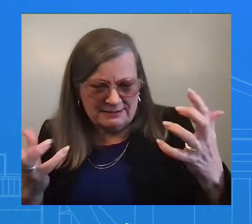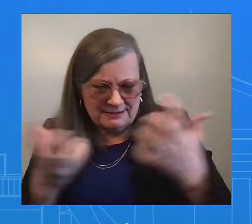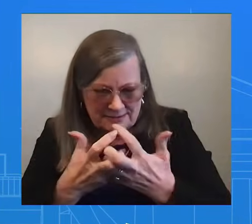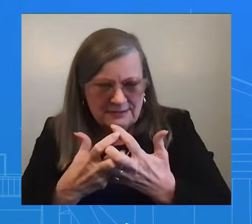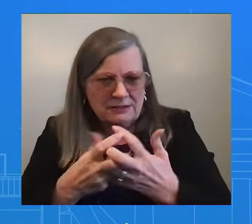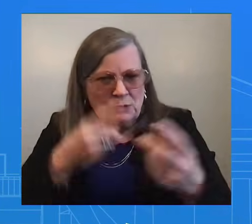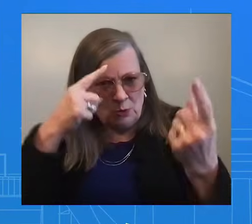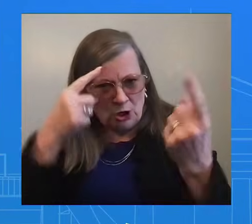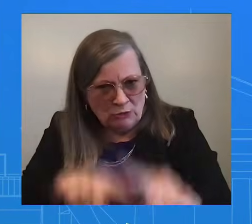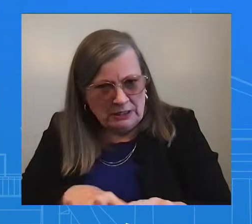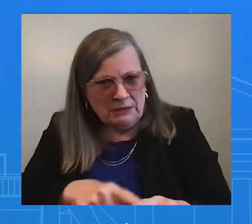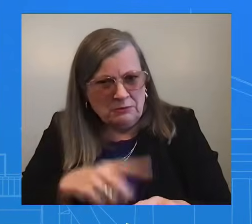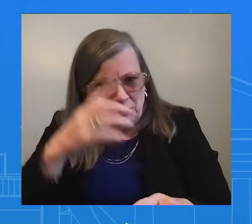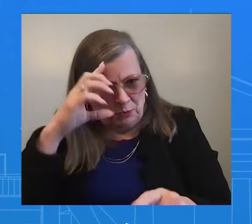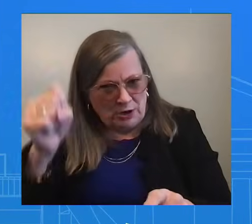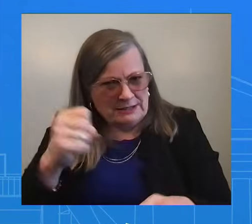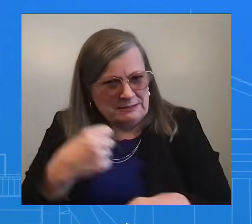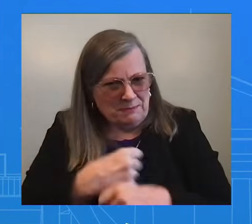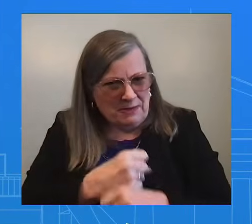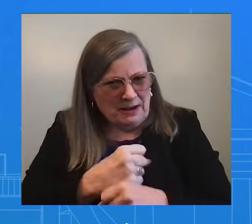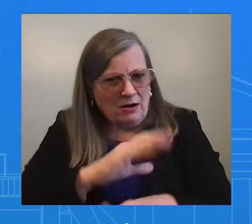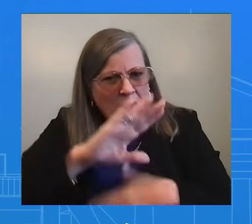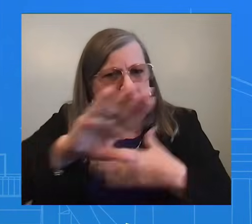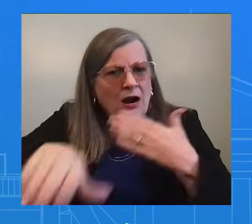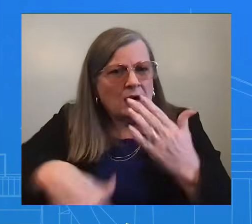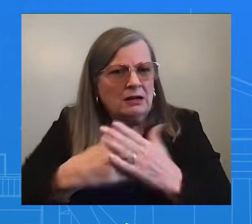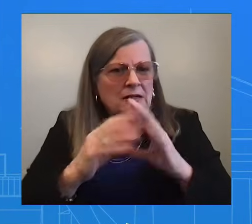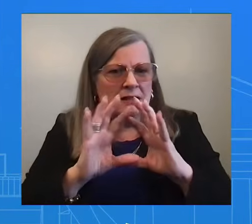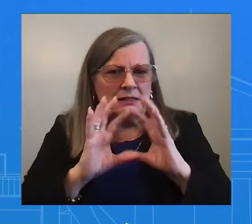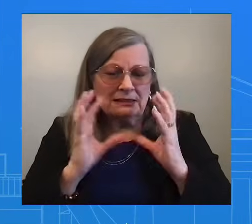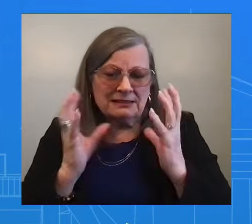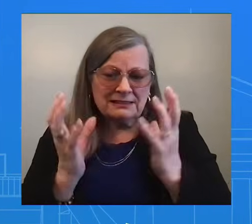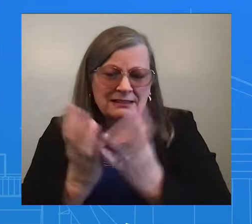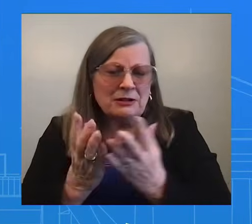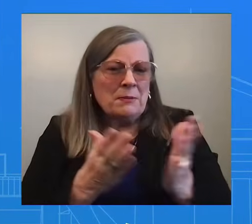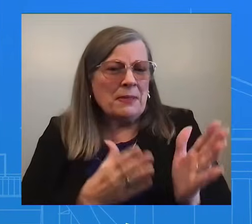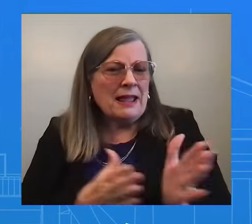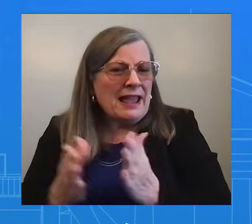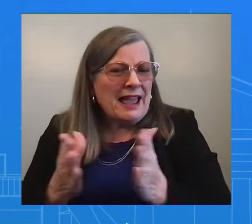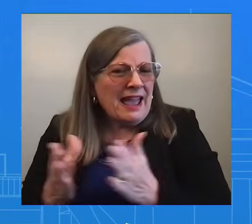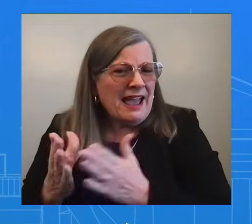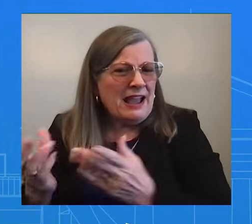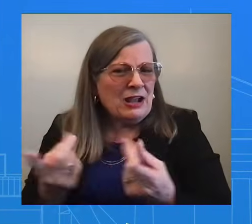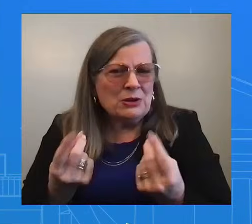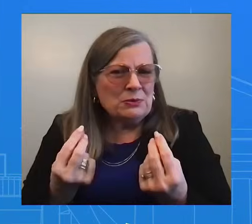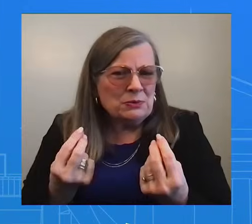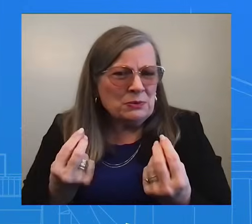legislation, to be even more clear, on the first day. And so, I can't speak to the letter. I have not seen it. I heard about it when I was coming out,